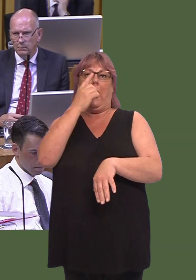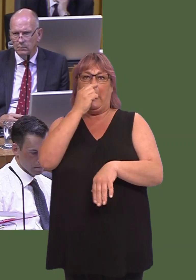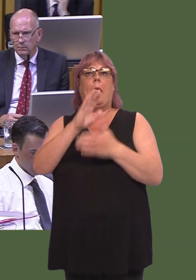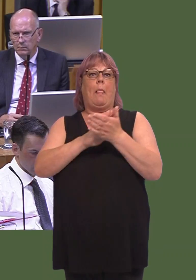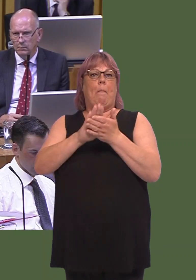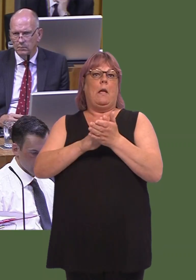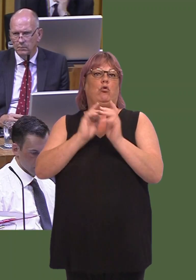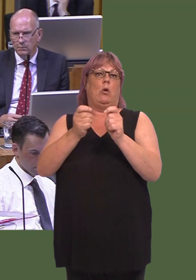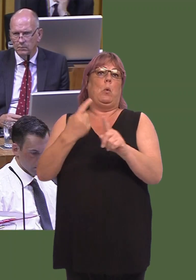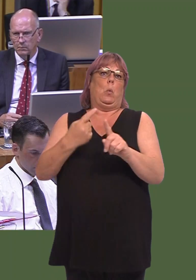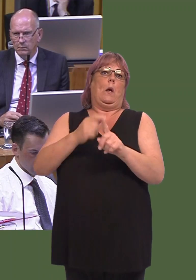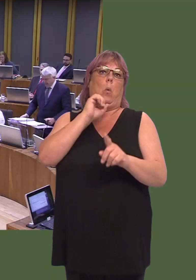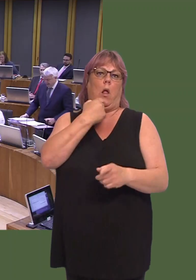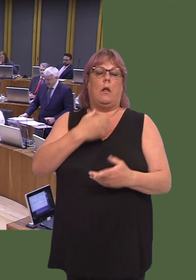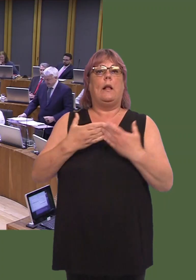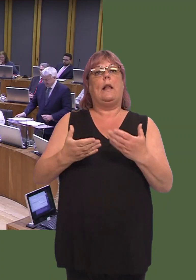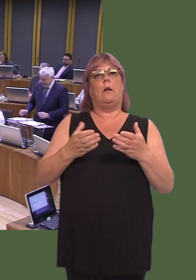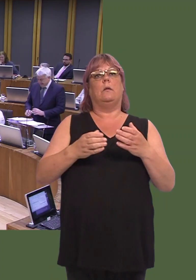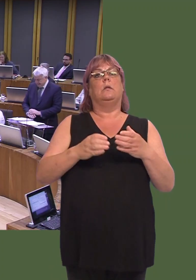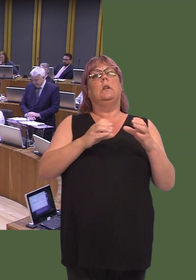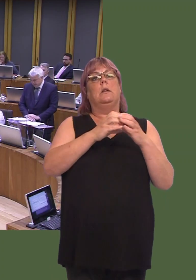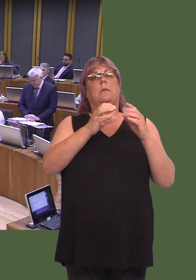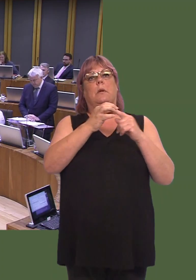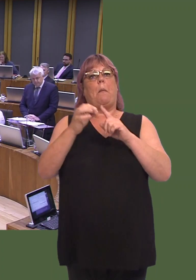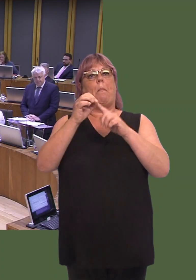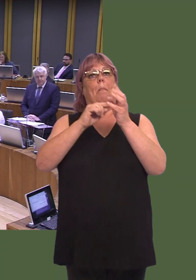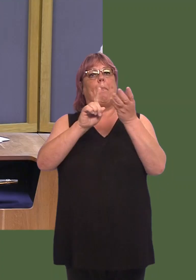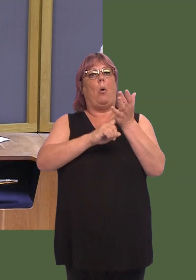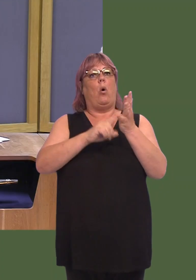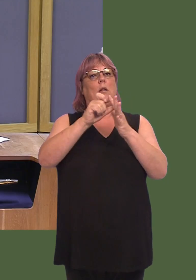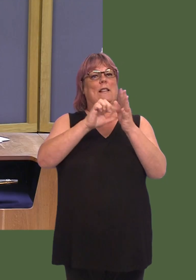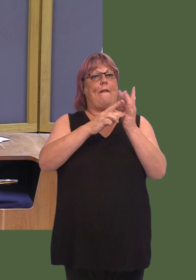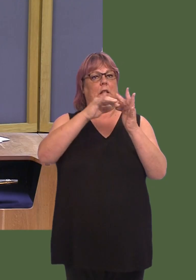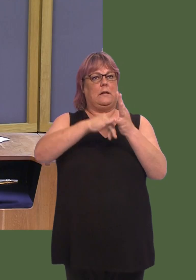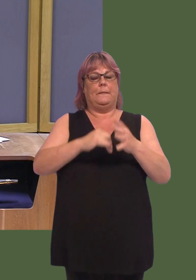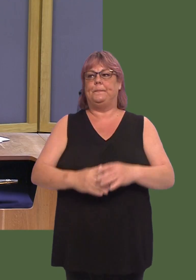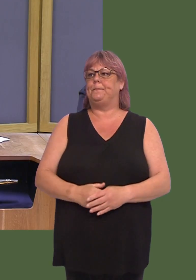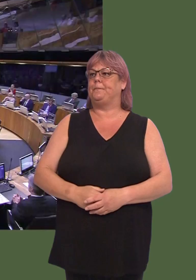Y Llywydd / The Llywydd: Ar ran yr wrthblaid, Paul Davies. Paul Davies AM: Diolch, Llywydd.